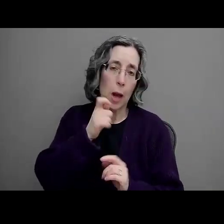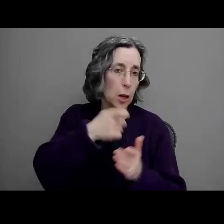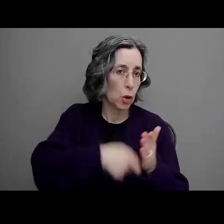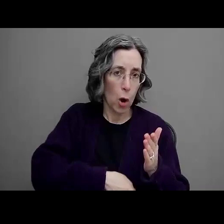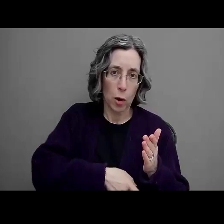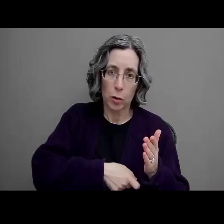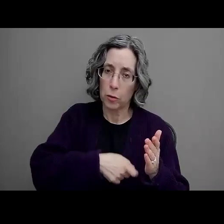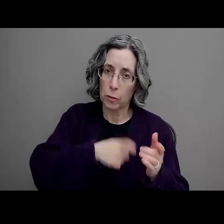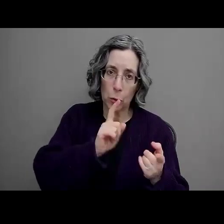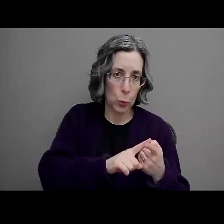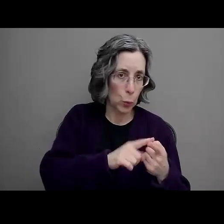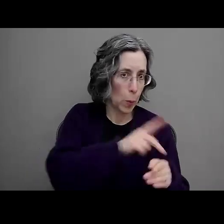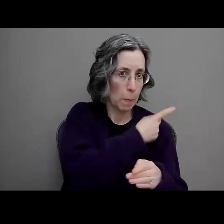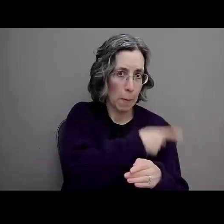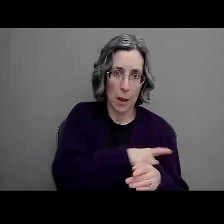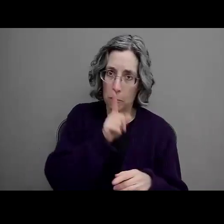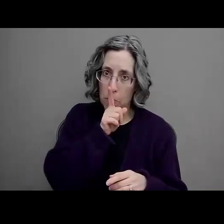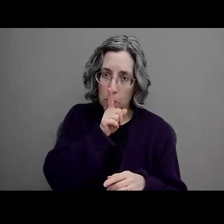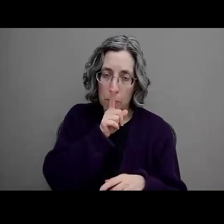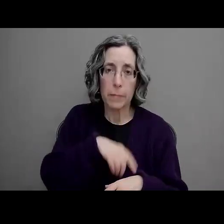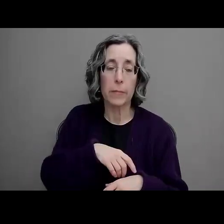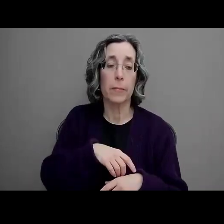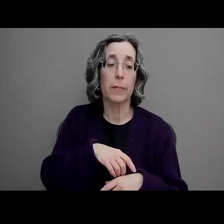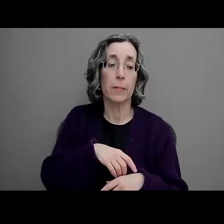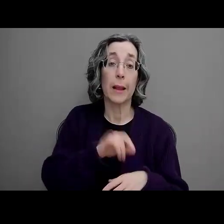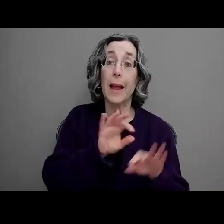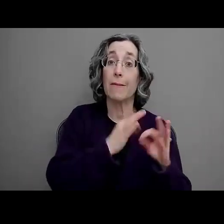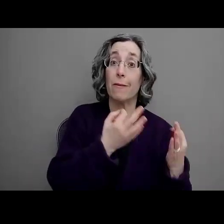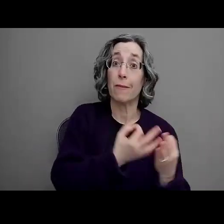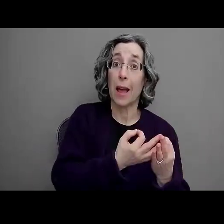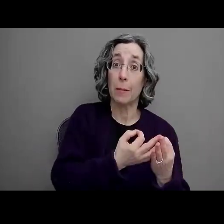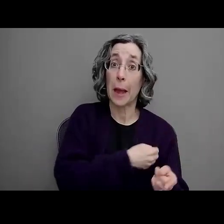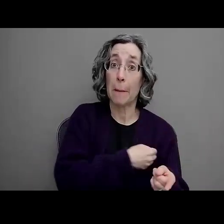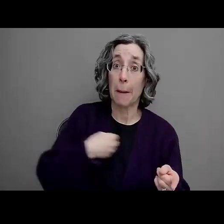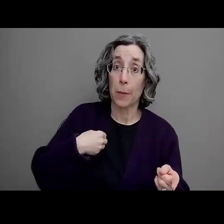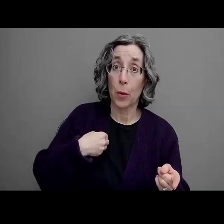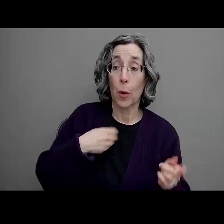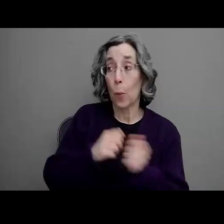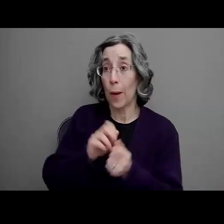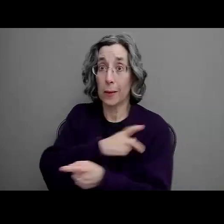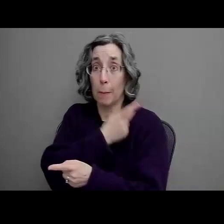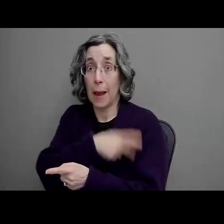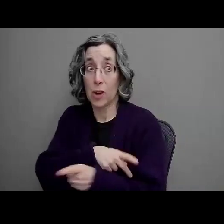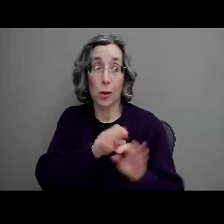the patient. Family members, people who have accompanied the patient, if they need